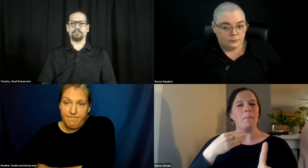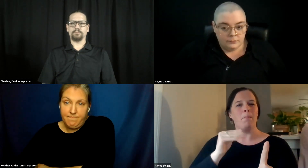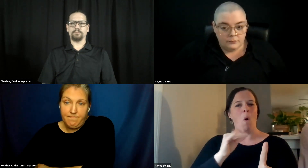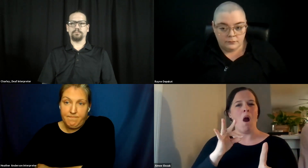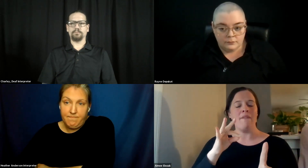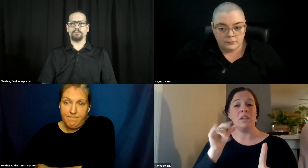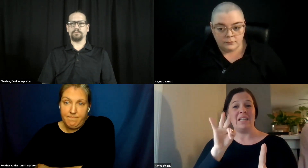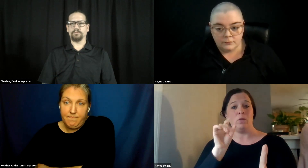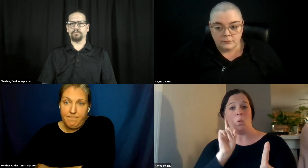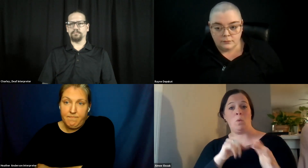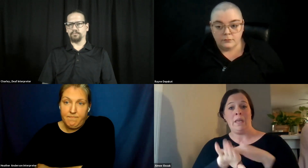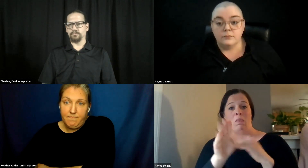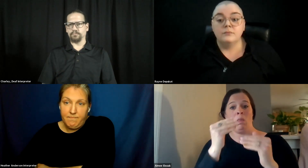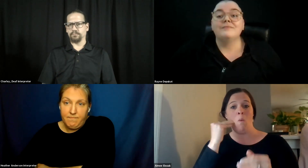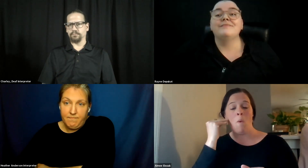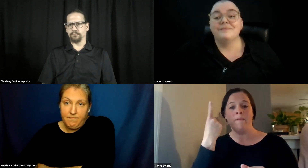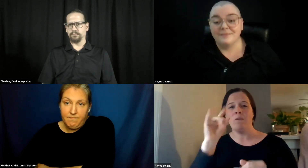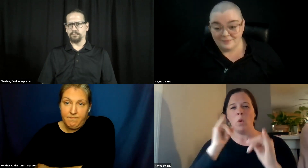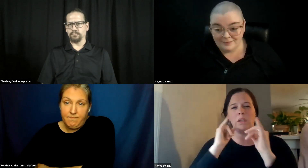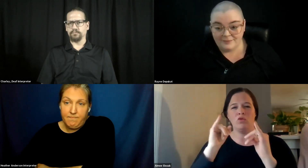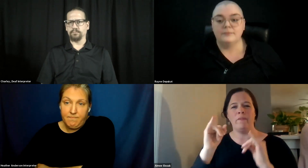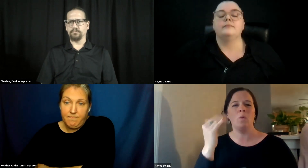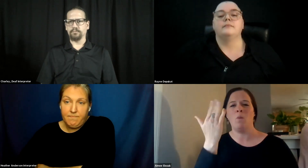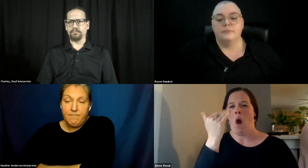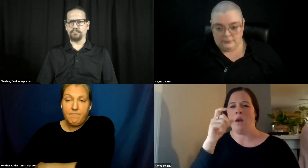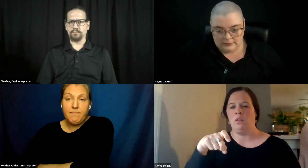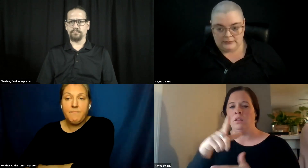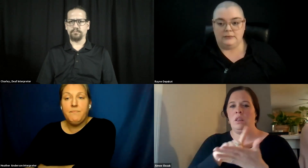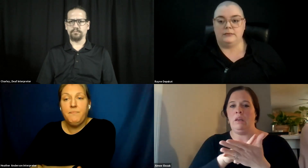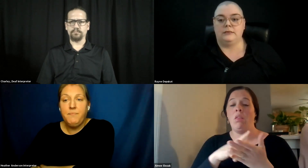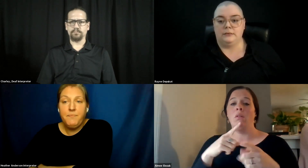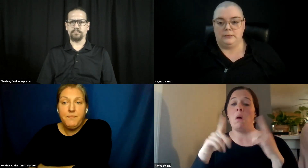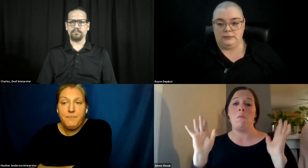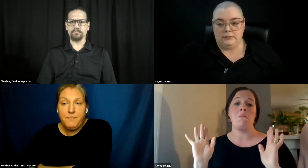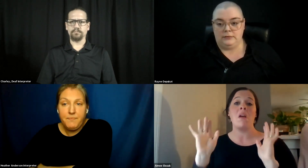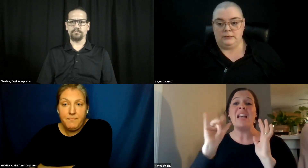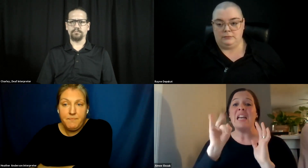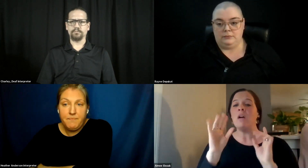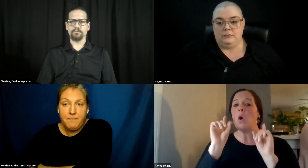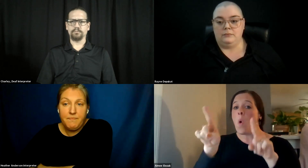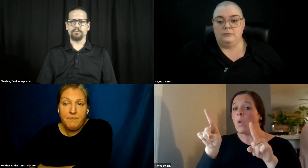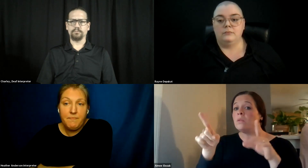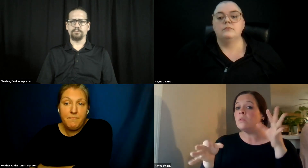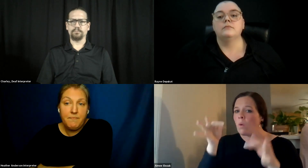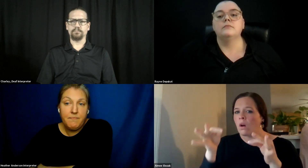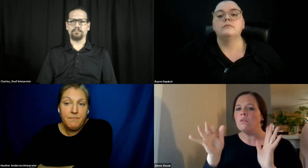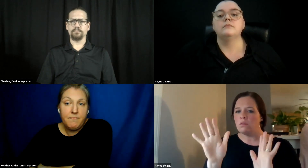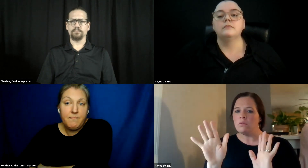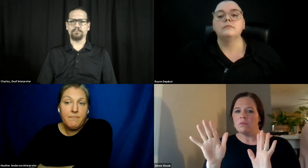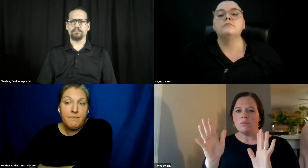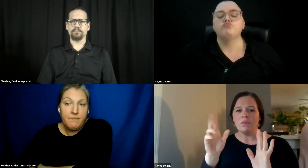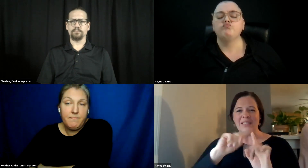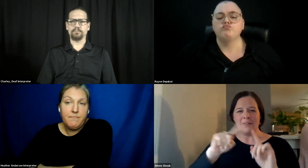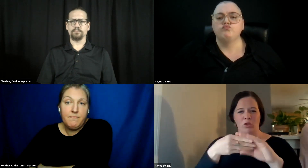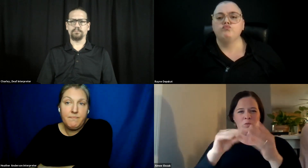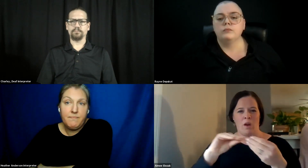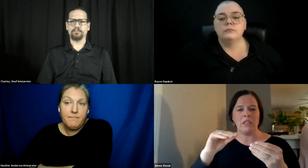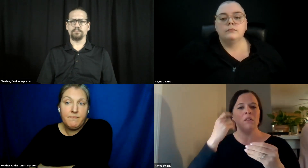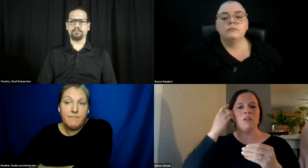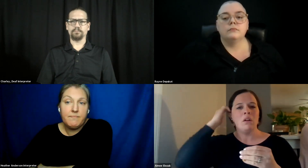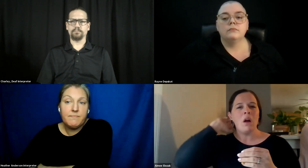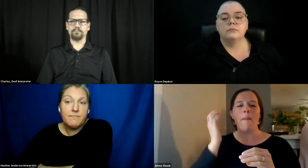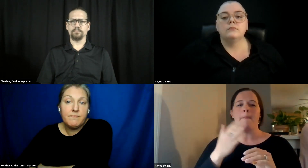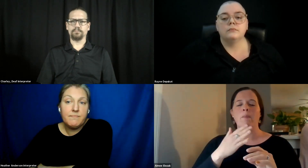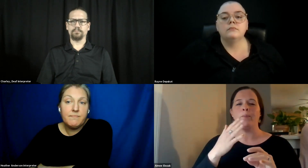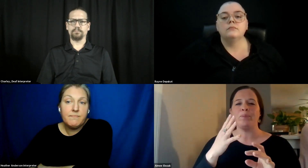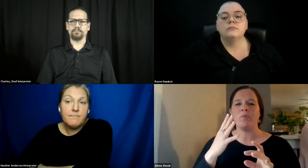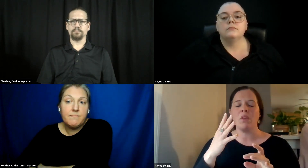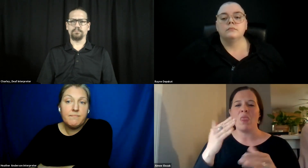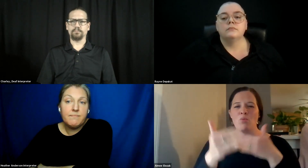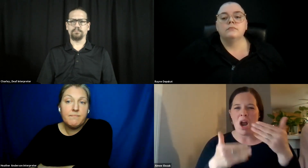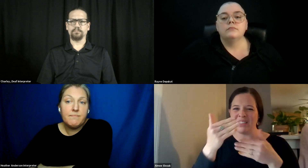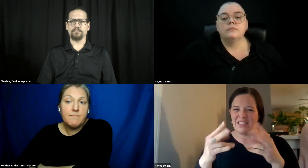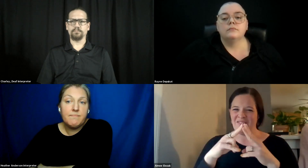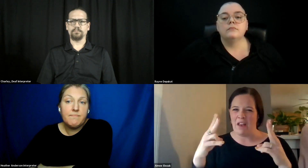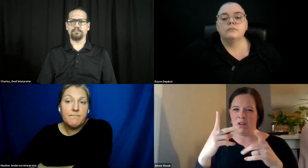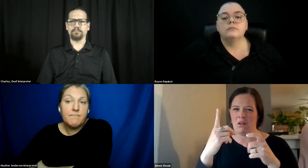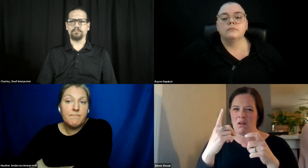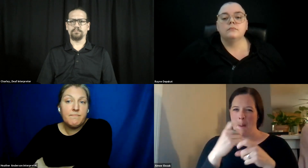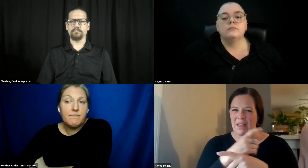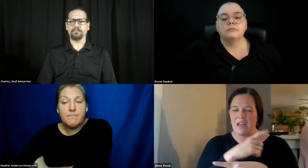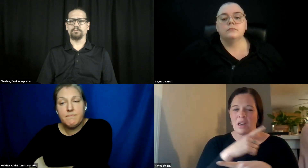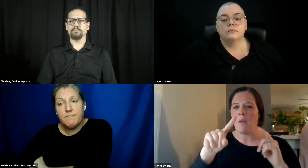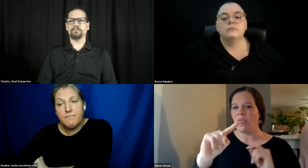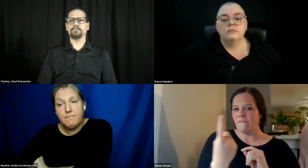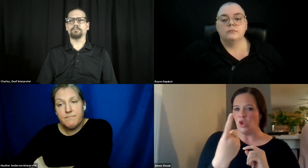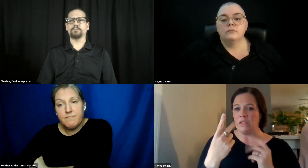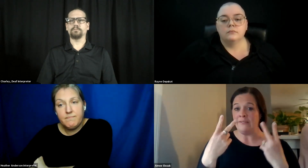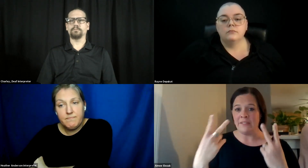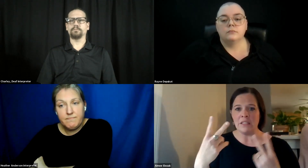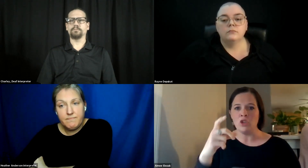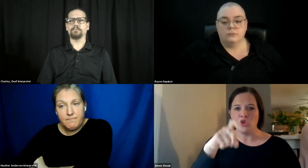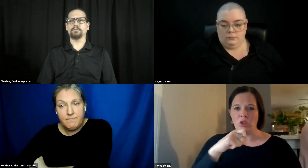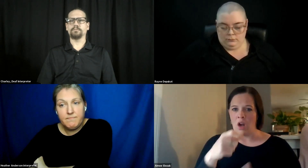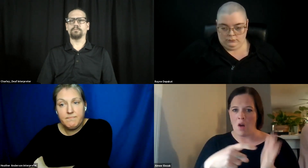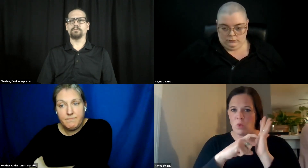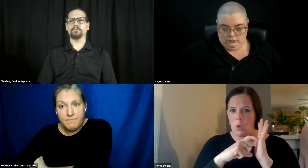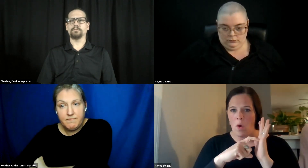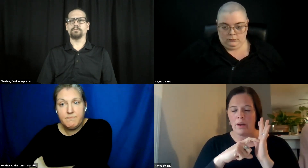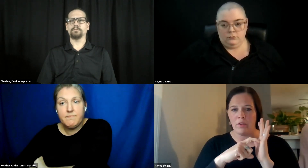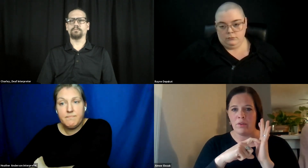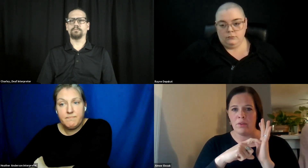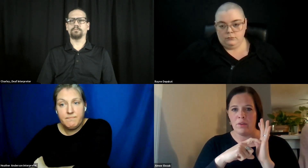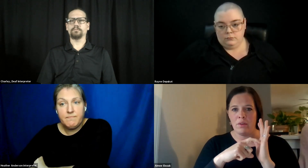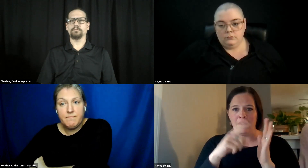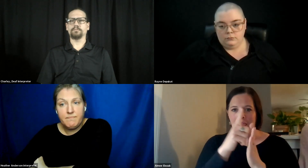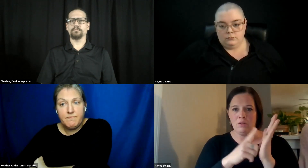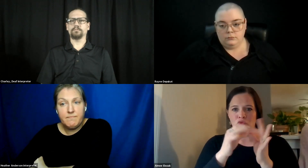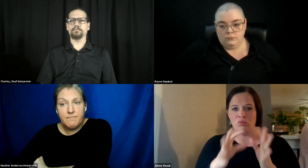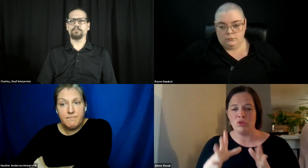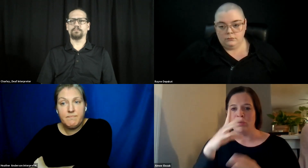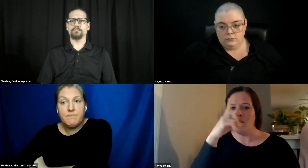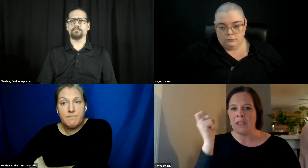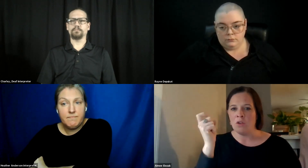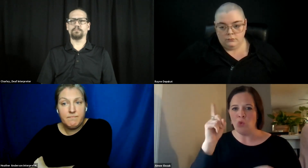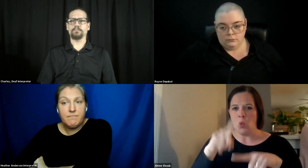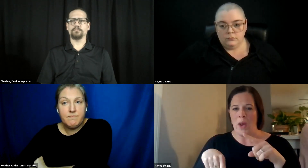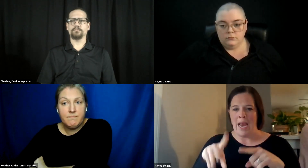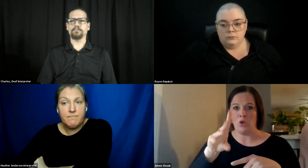And again, it's more of a, you know, going into a home for an interview. Like, why do you need the legal, you know if you're going to court it's clear, but the process is very complex, and it's sometimes it's just the initial visit, it shouldn't be required